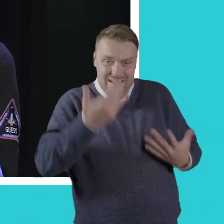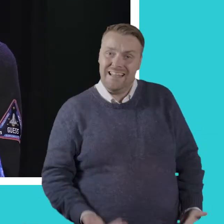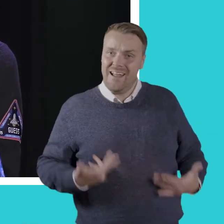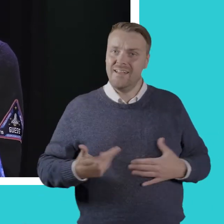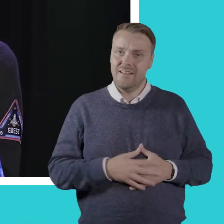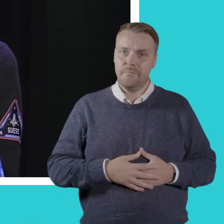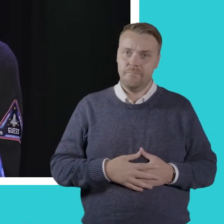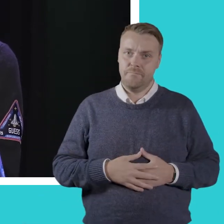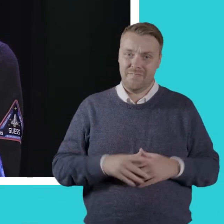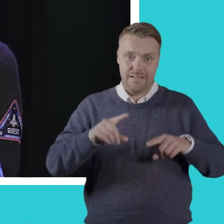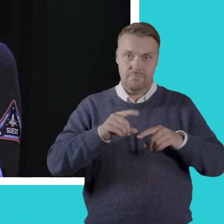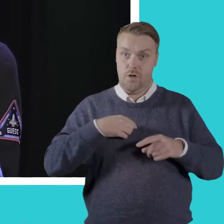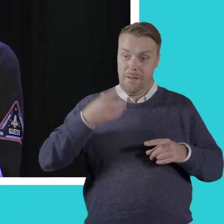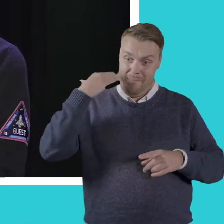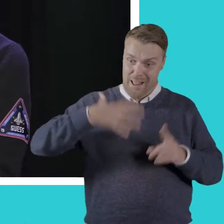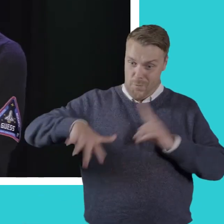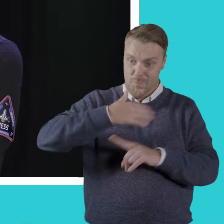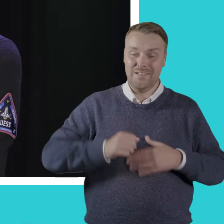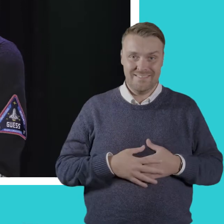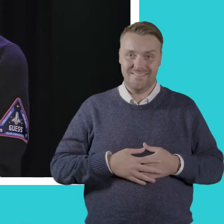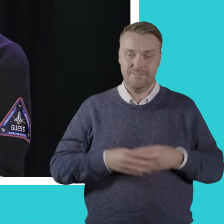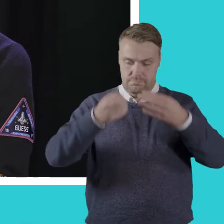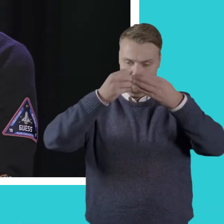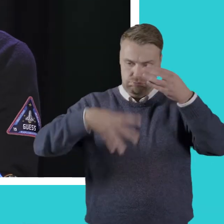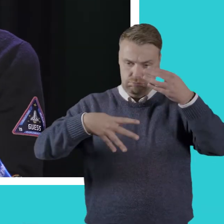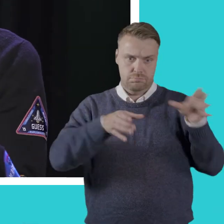There's different subsections of our community and most communities in the protected characteristics.